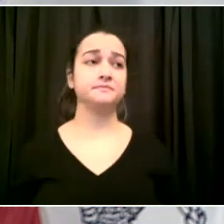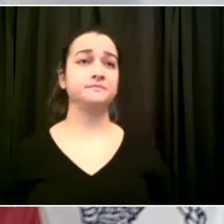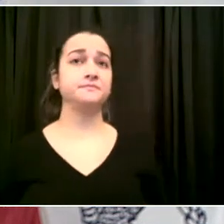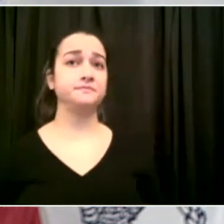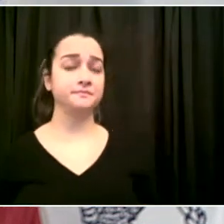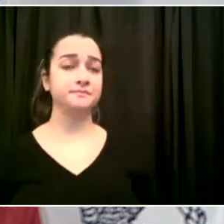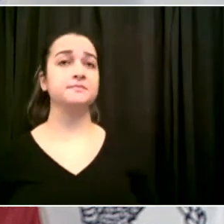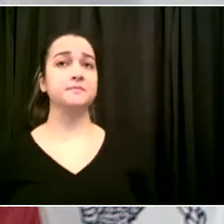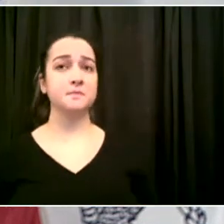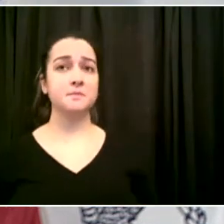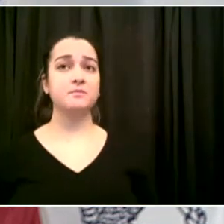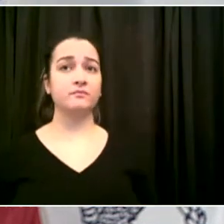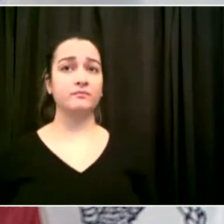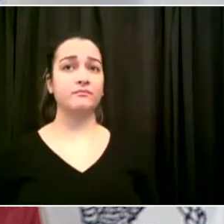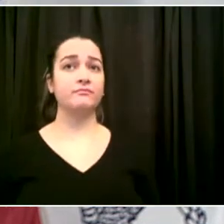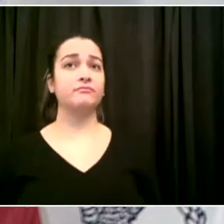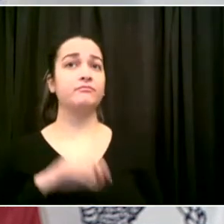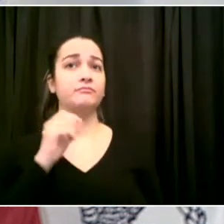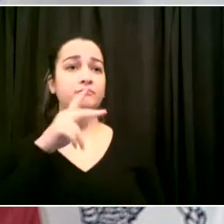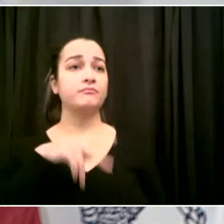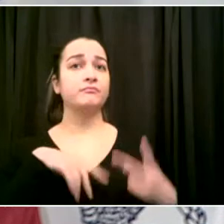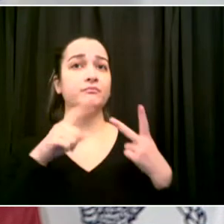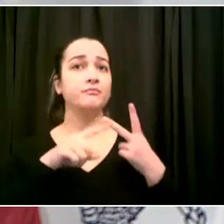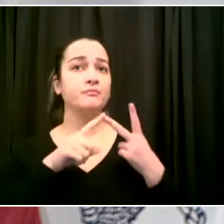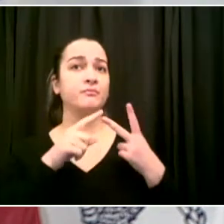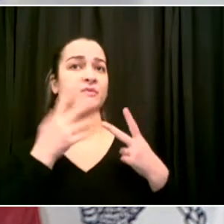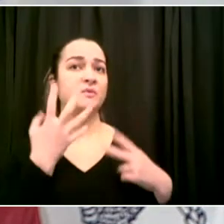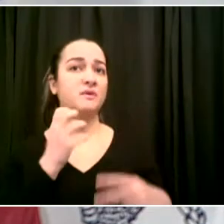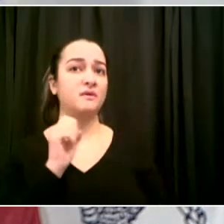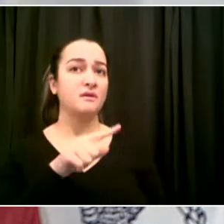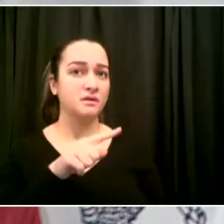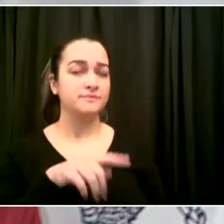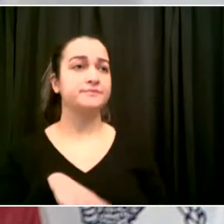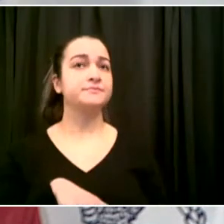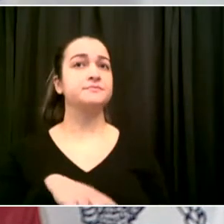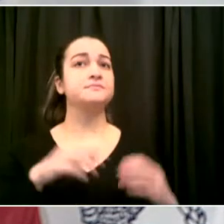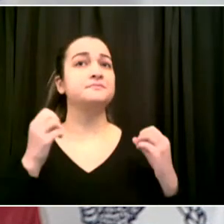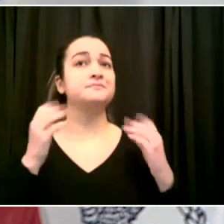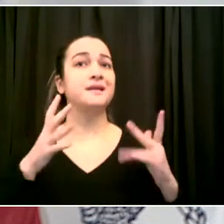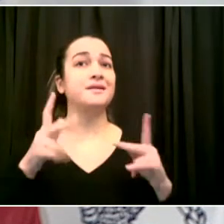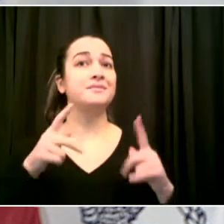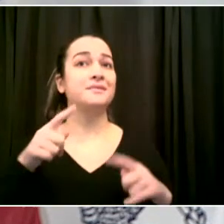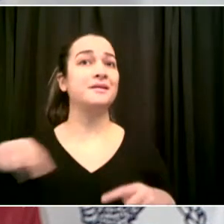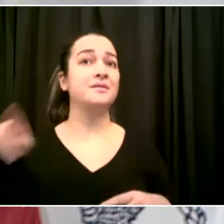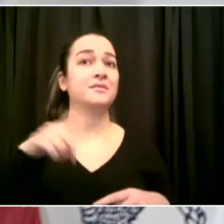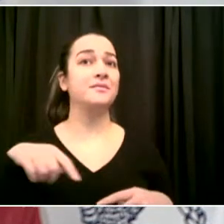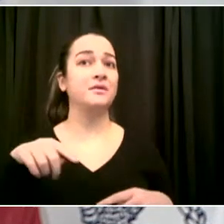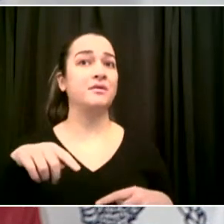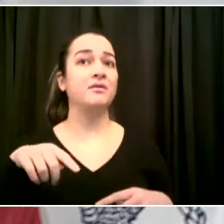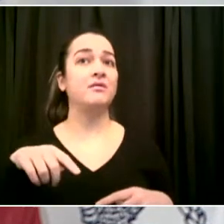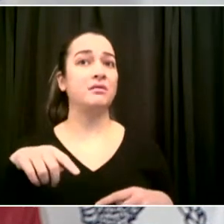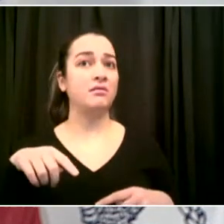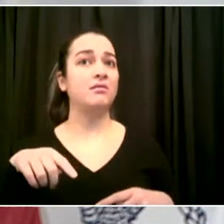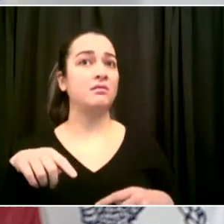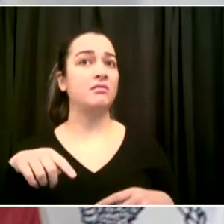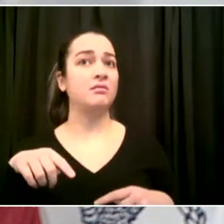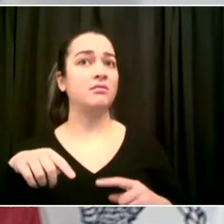TRUTH. GO AHEE, ADRSMAHA. Reporter: I GUESESA S LOLOT OF PEOPLE ARE WONDERING ABOUT WHY LINDSAY BOYLAND DIDN'T'T